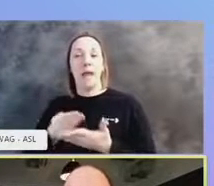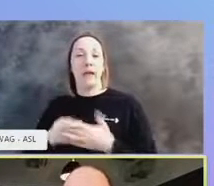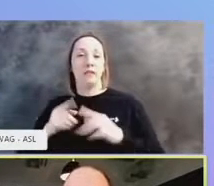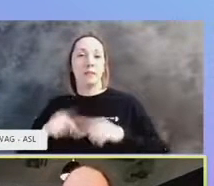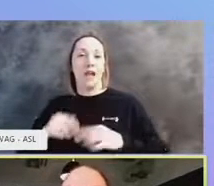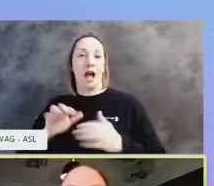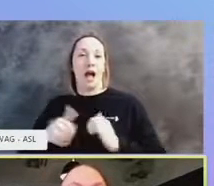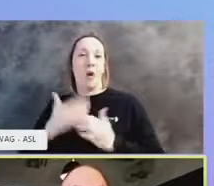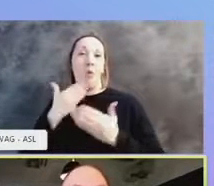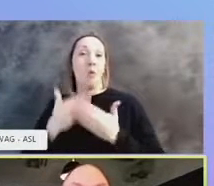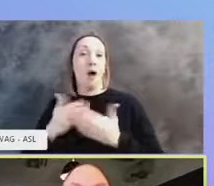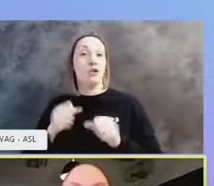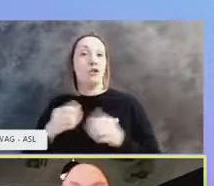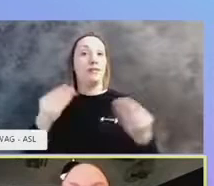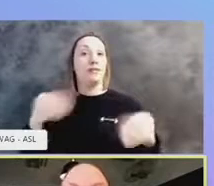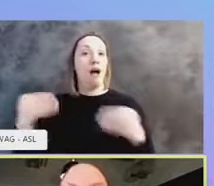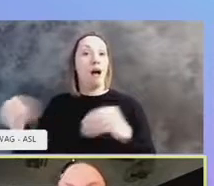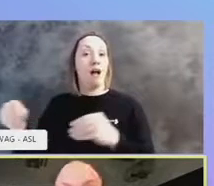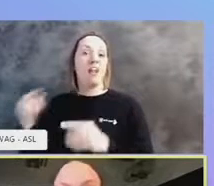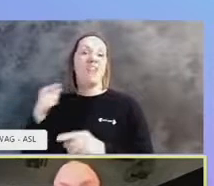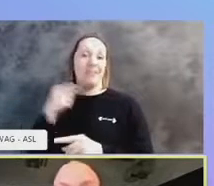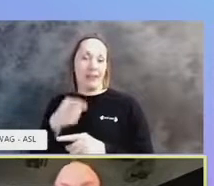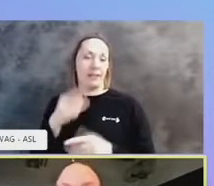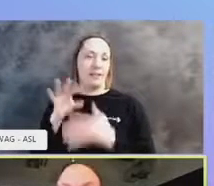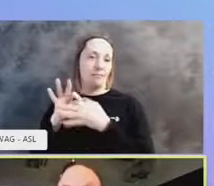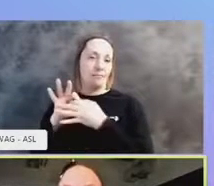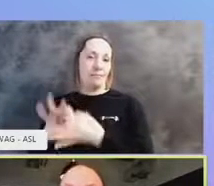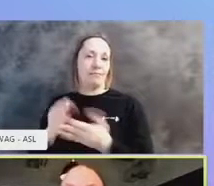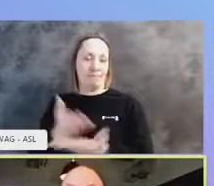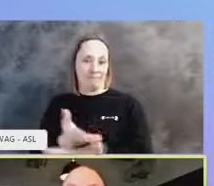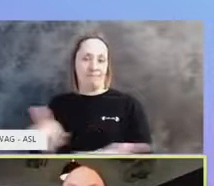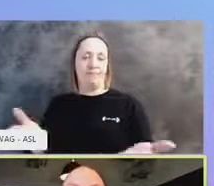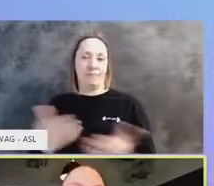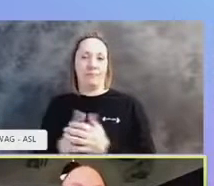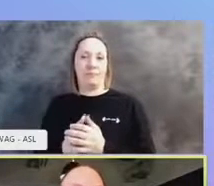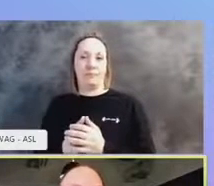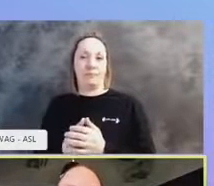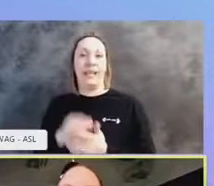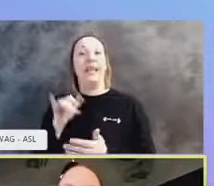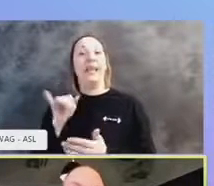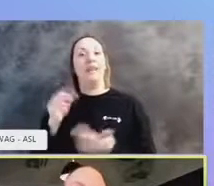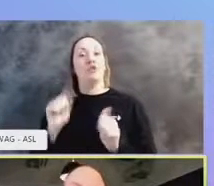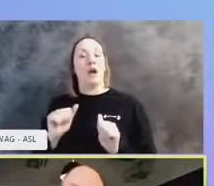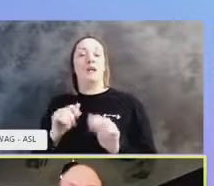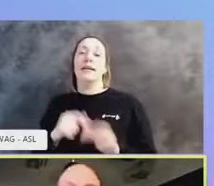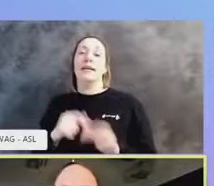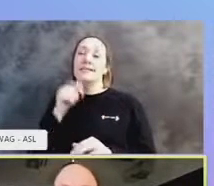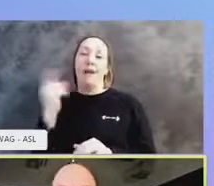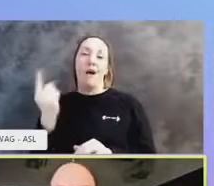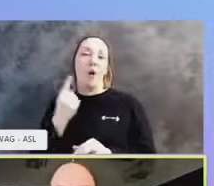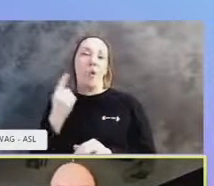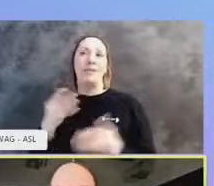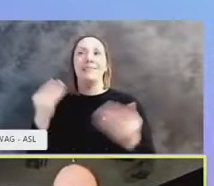wants to get that, if you're one who are selling and you get paid based on how much or how well you can sell,